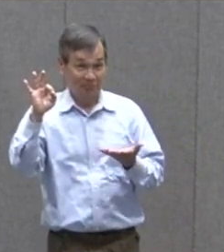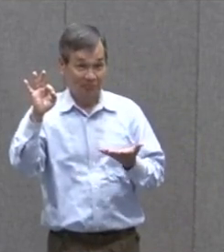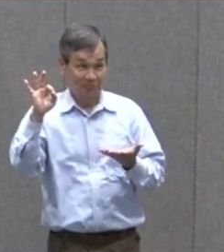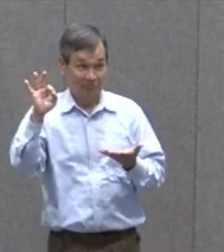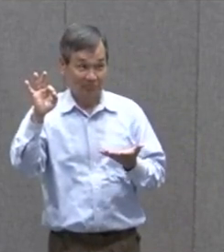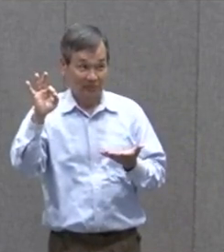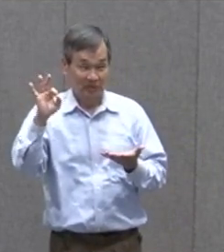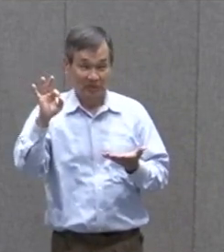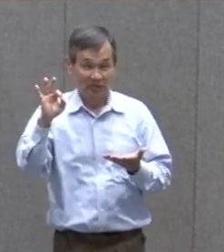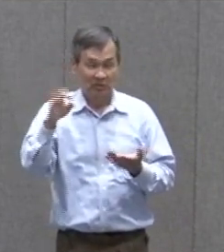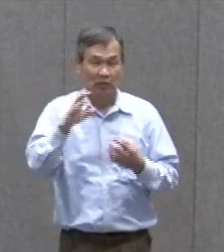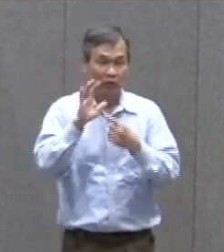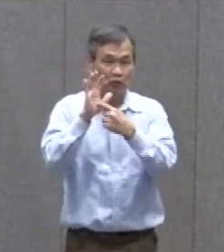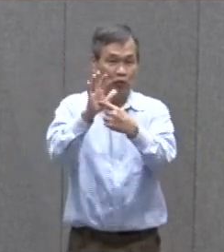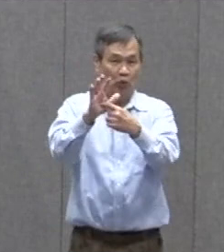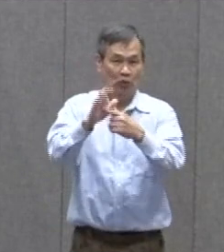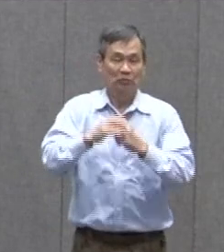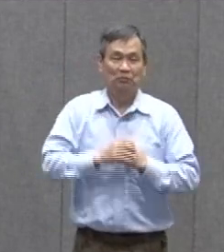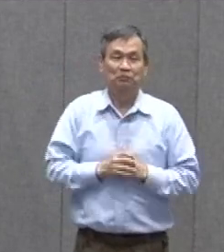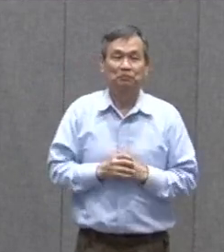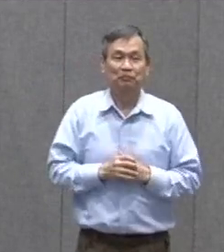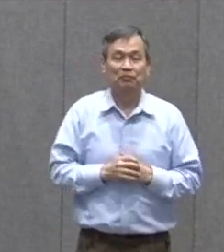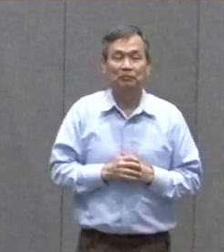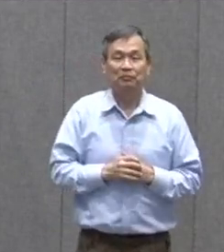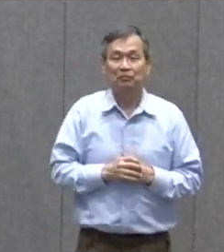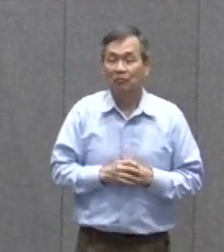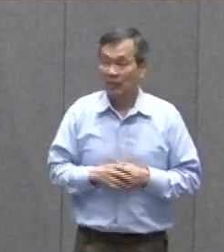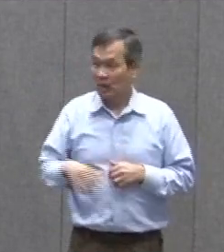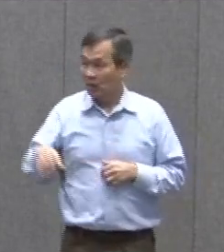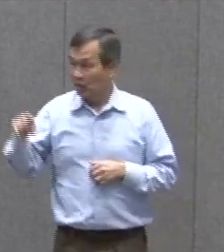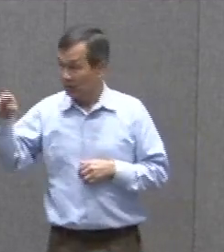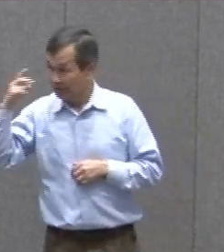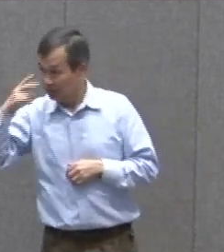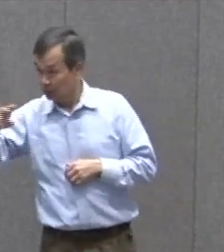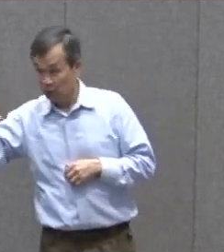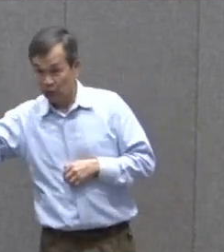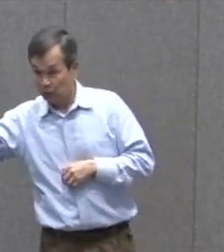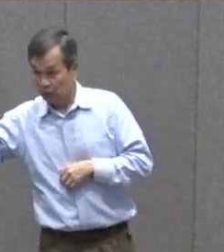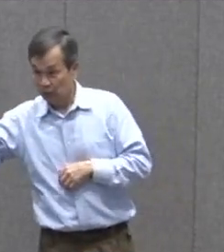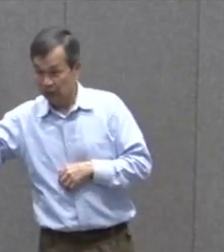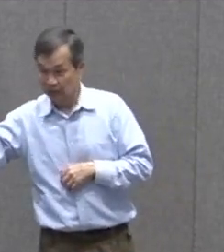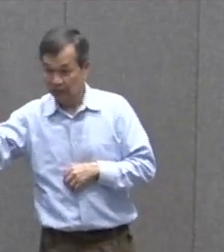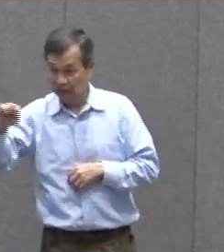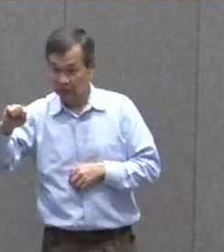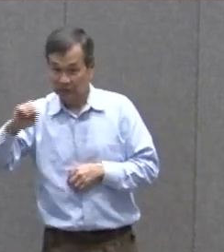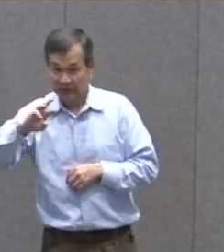Three plus six equals nine.